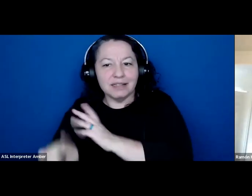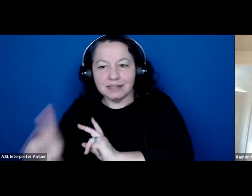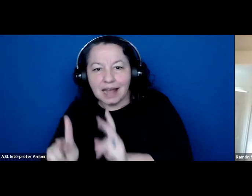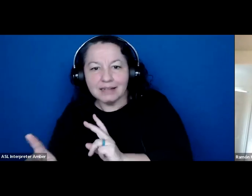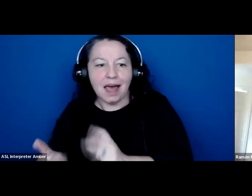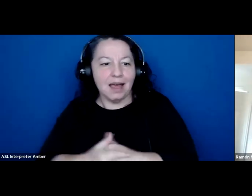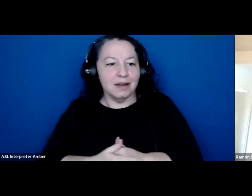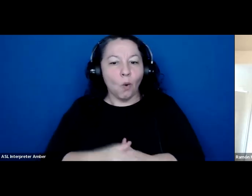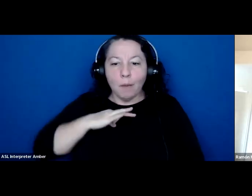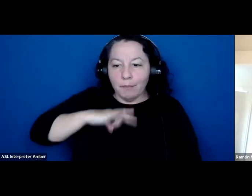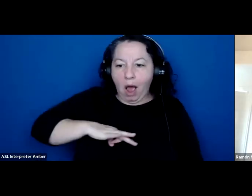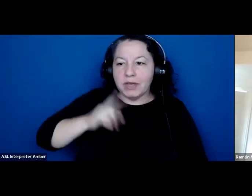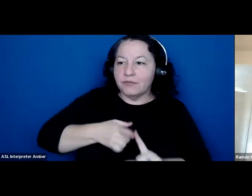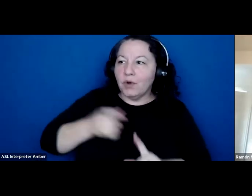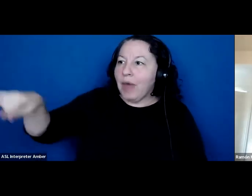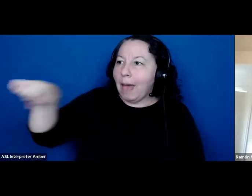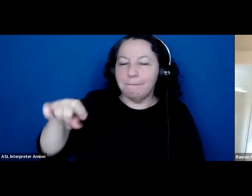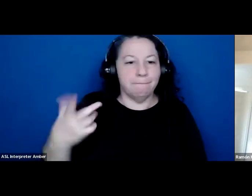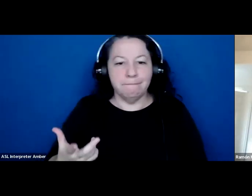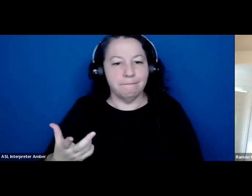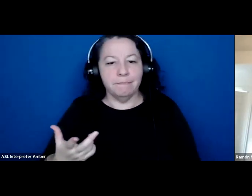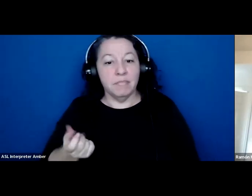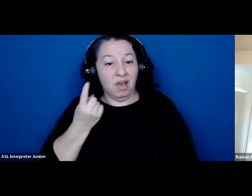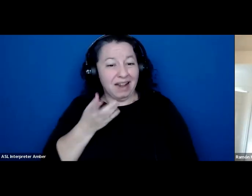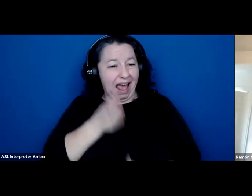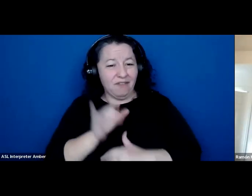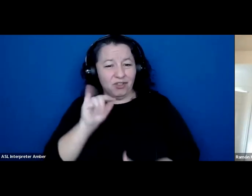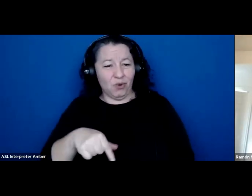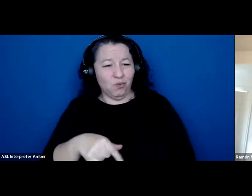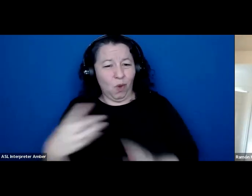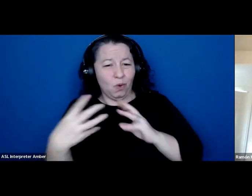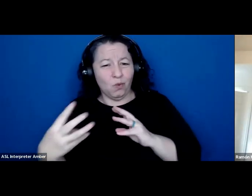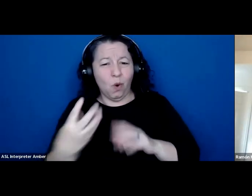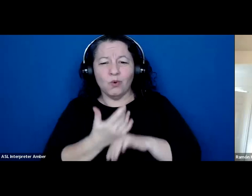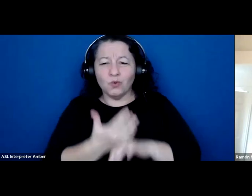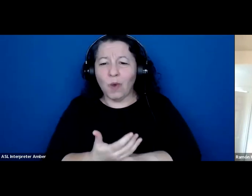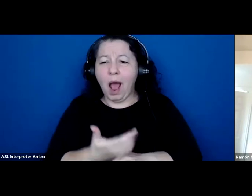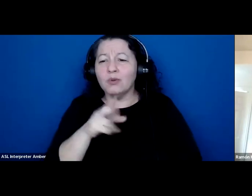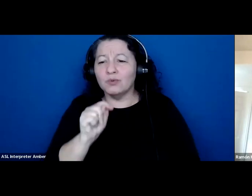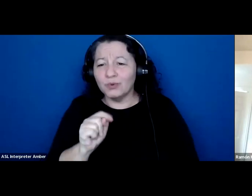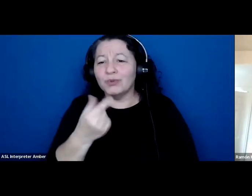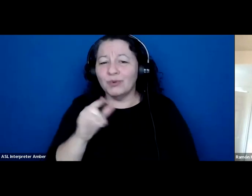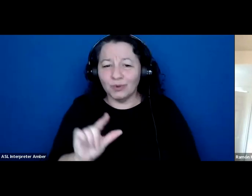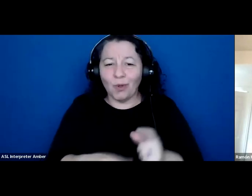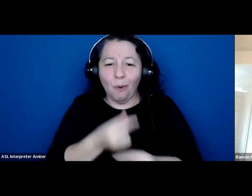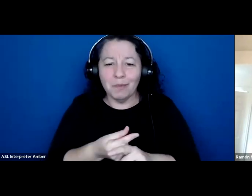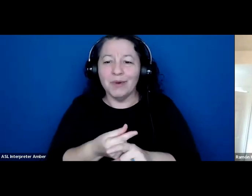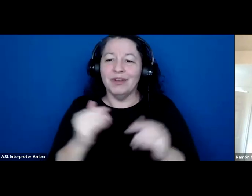You know, in the shadow of the Iraq war, Grassroots Global Justice Alliance was founded by US-based